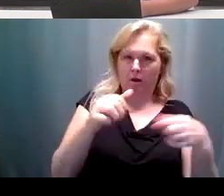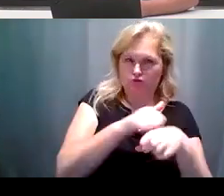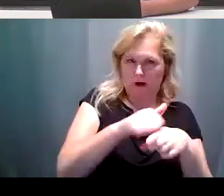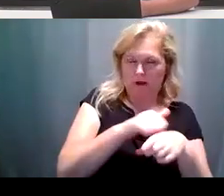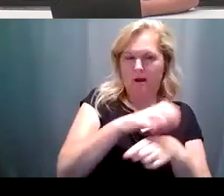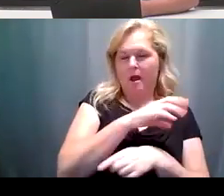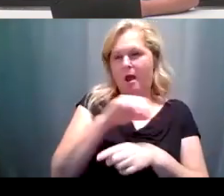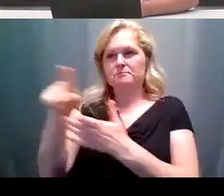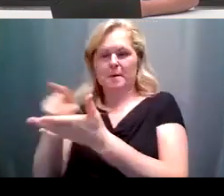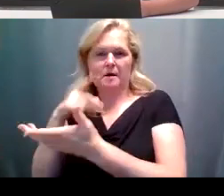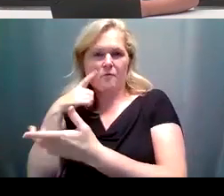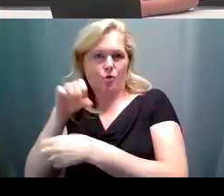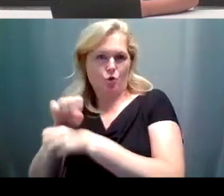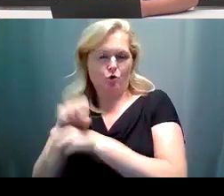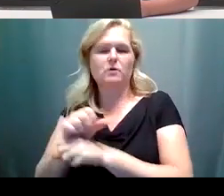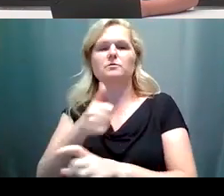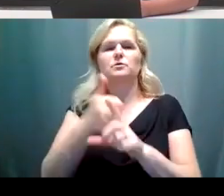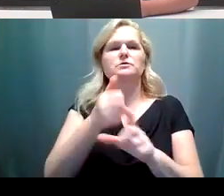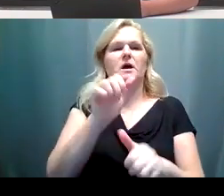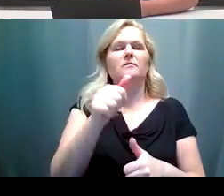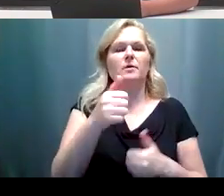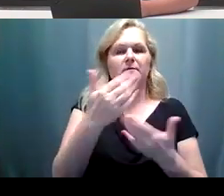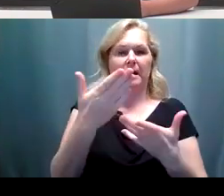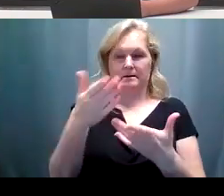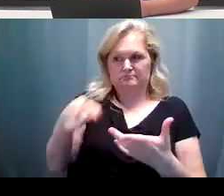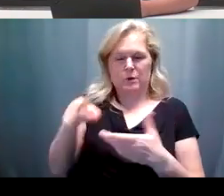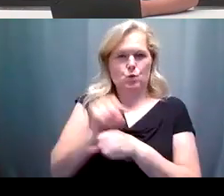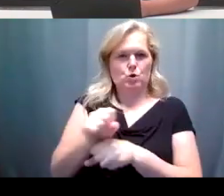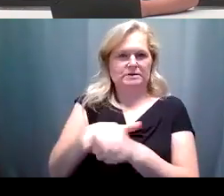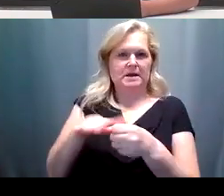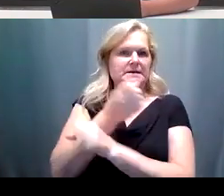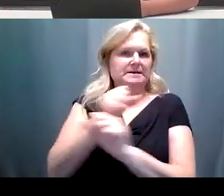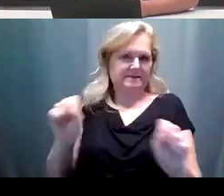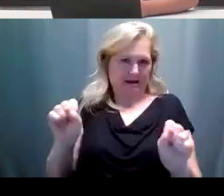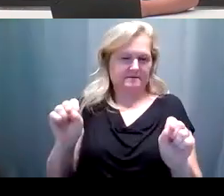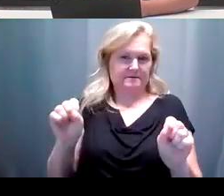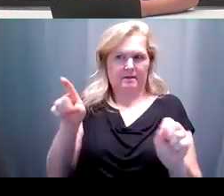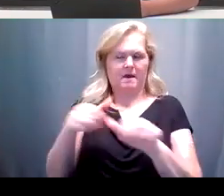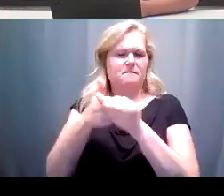You will be provided a safe work space with health and safety measures in place